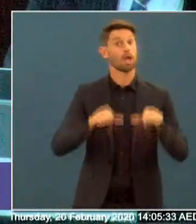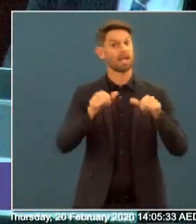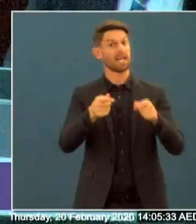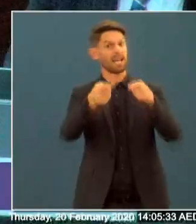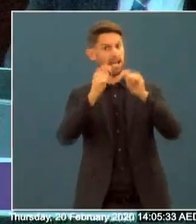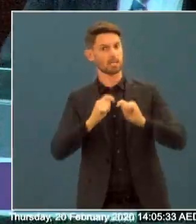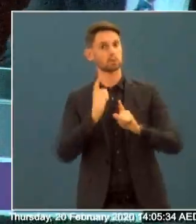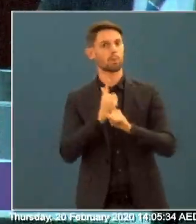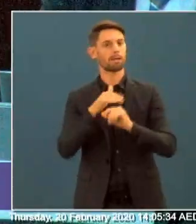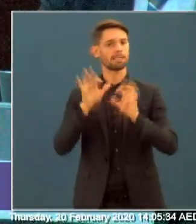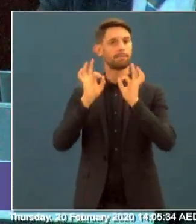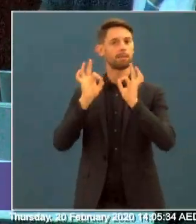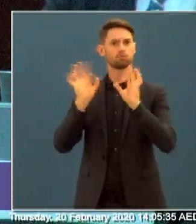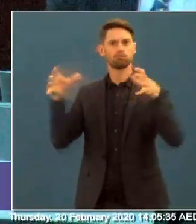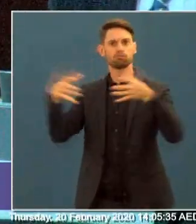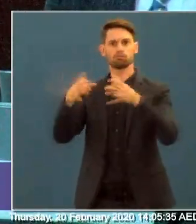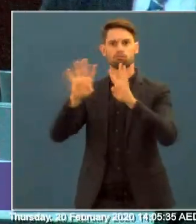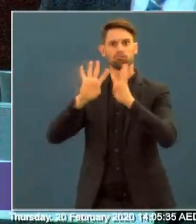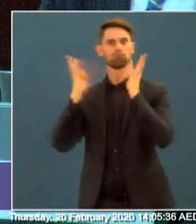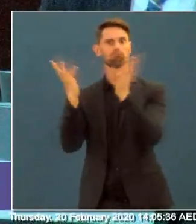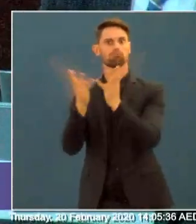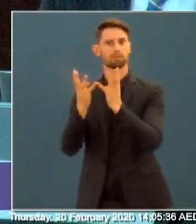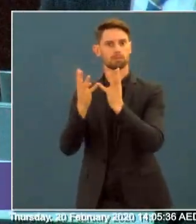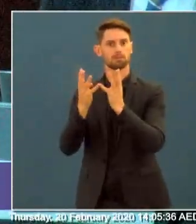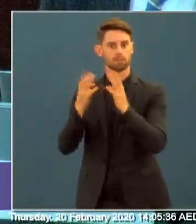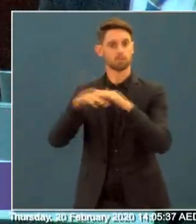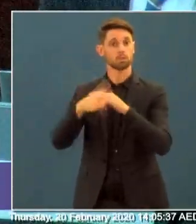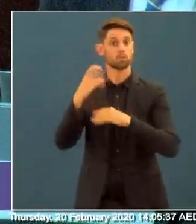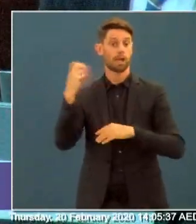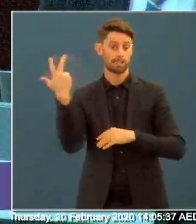And you deal with this at paragraph 210 of the statement.